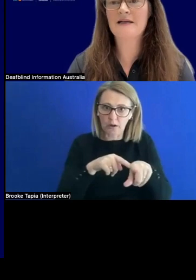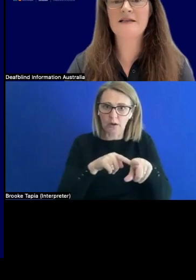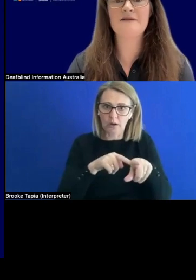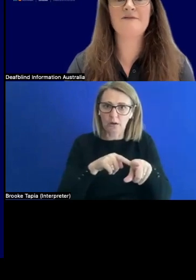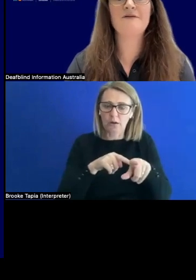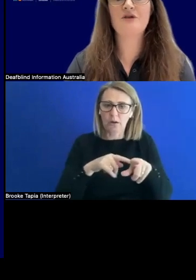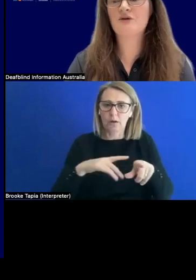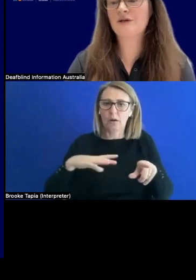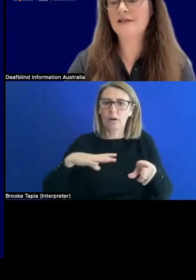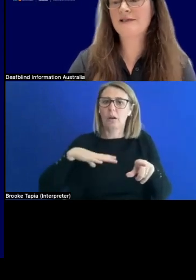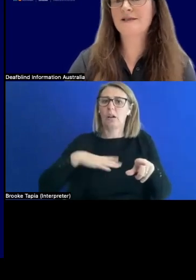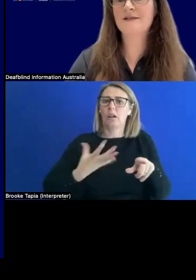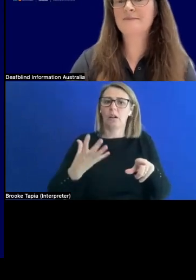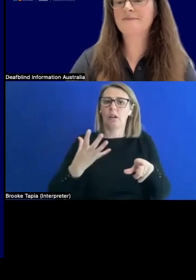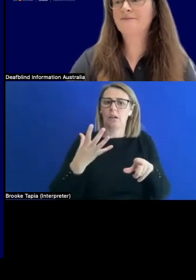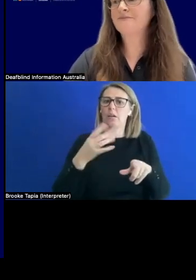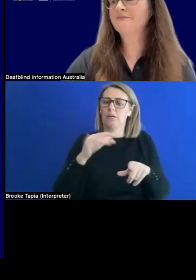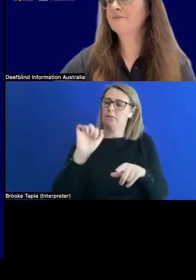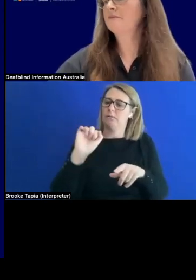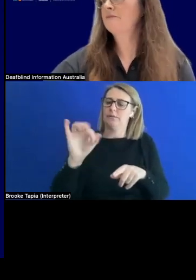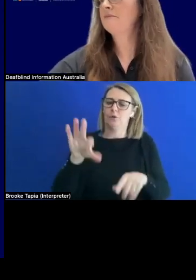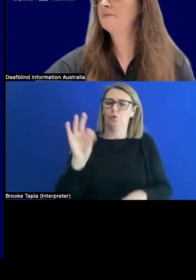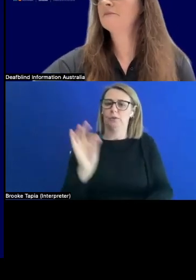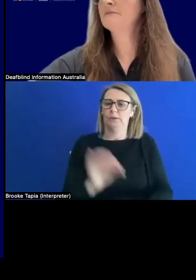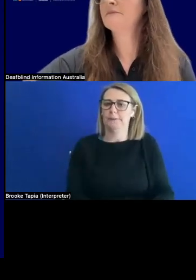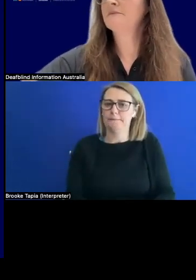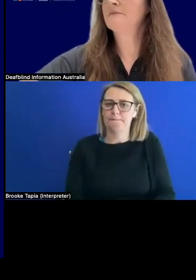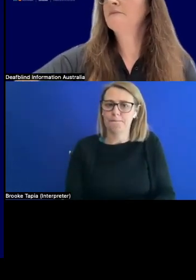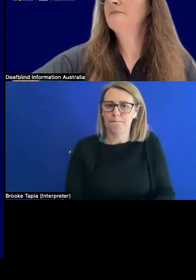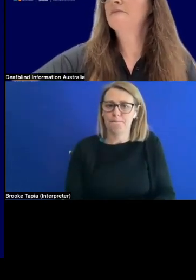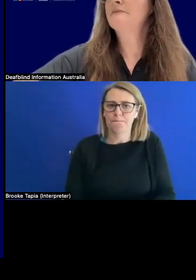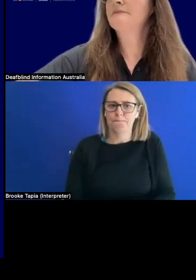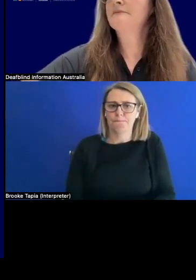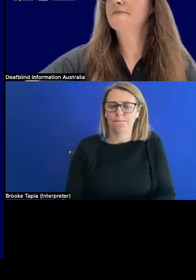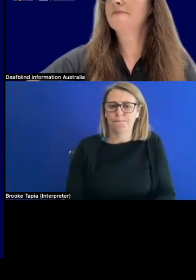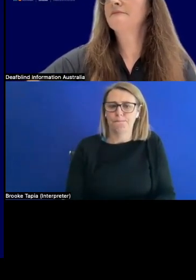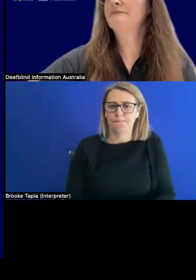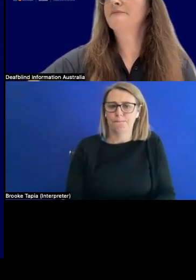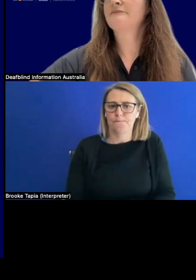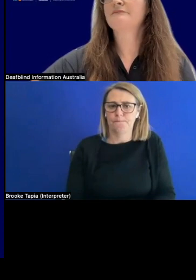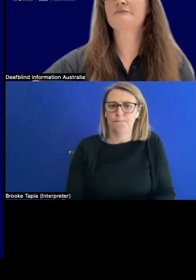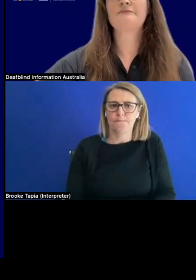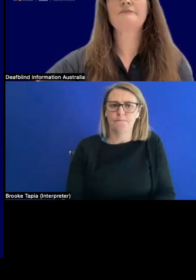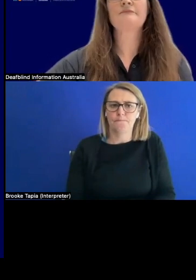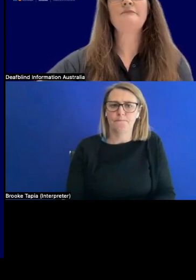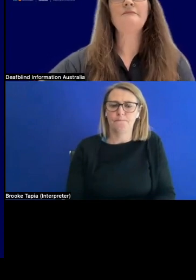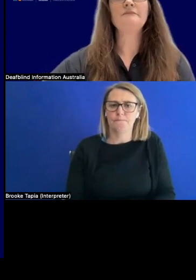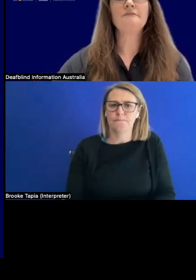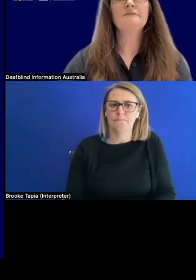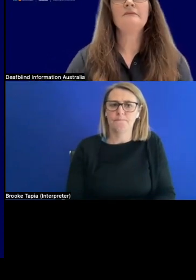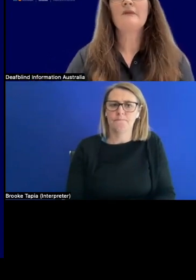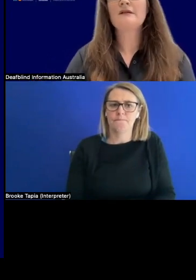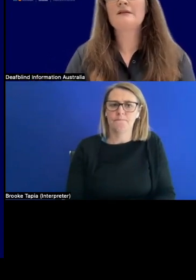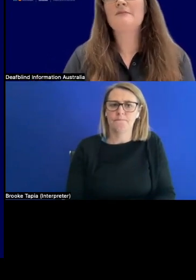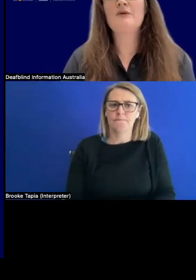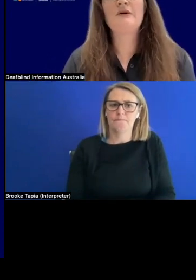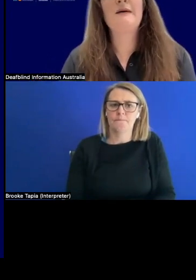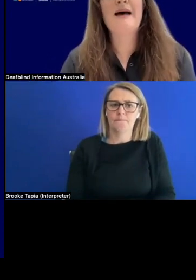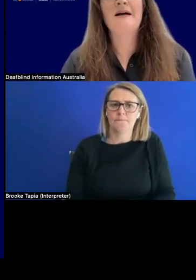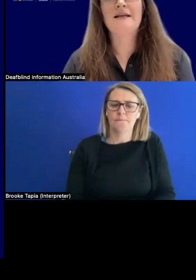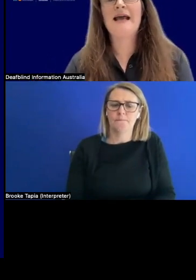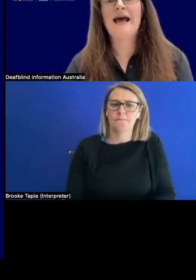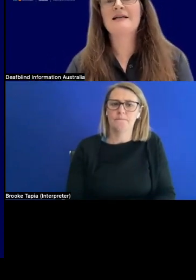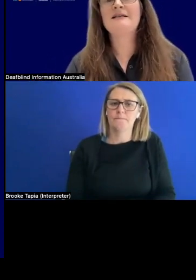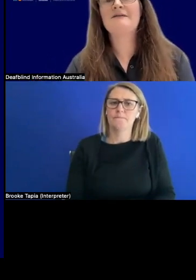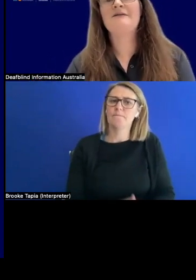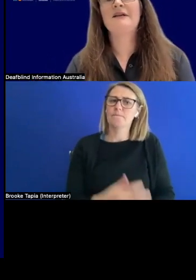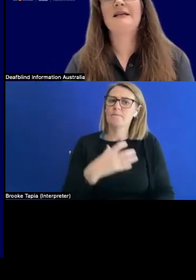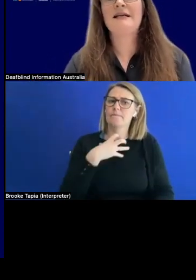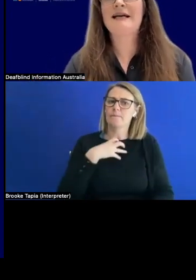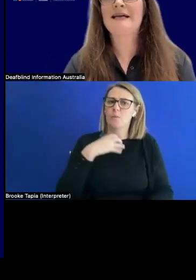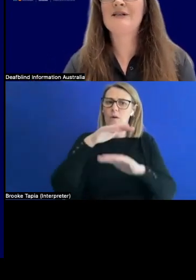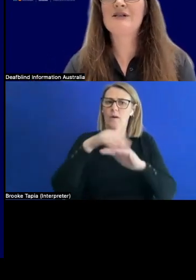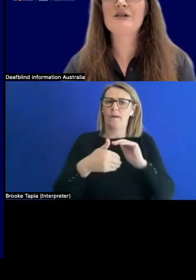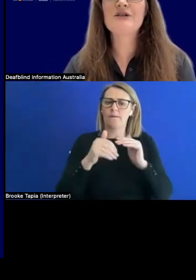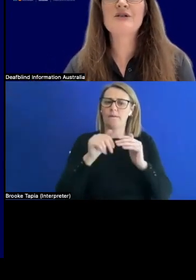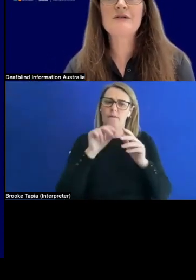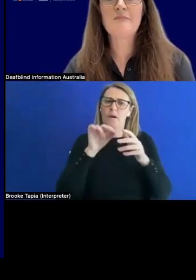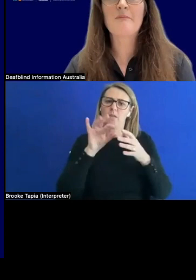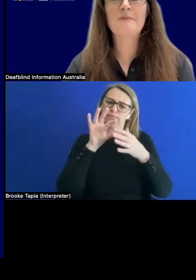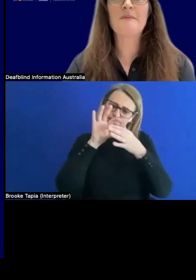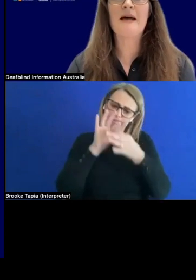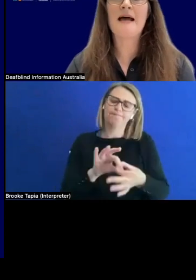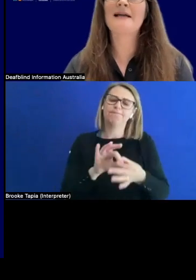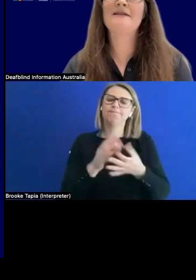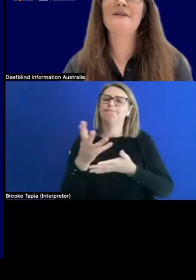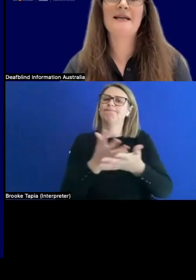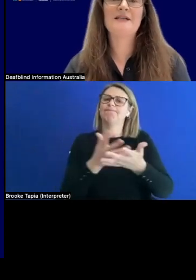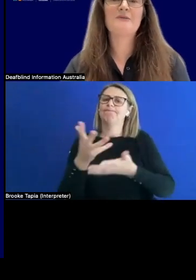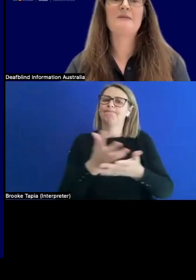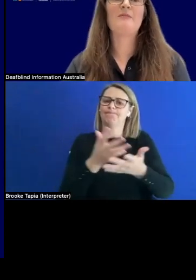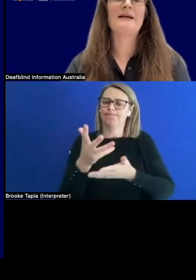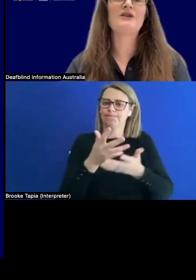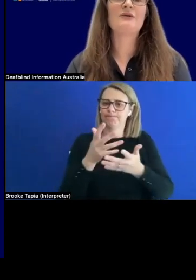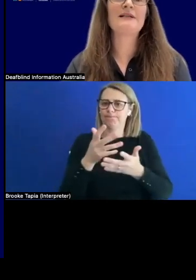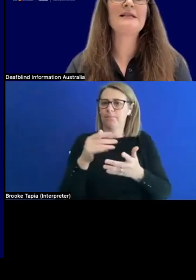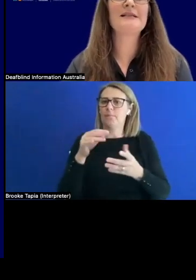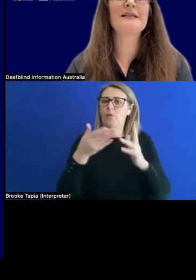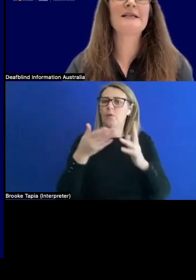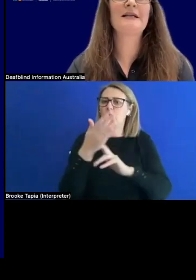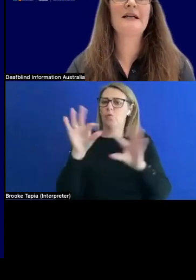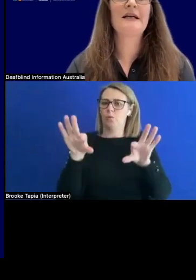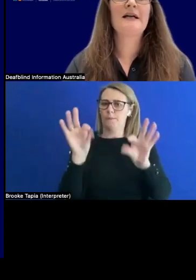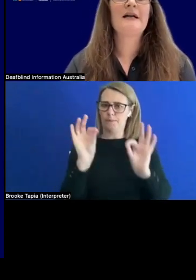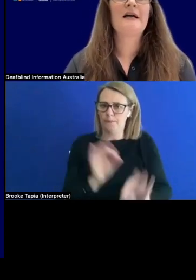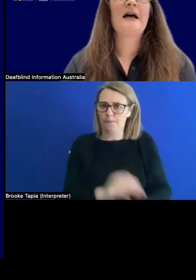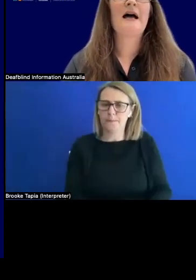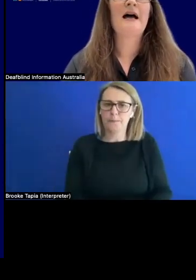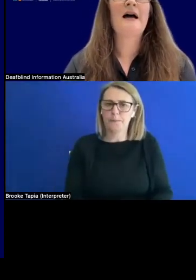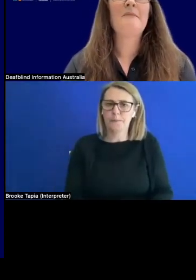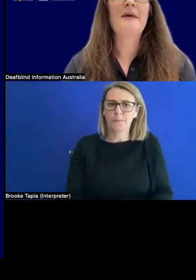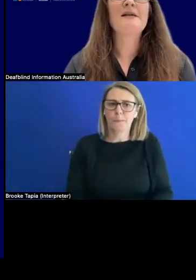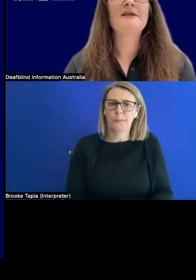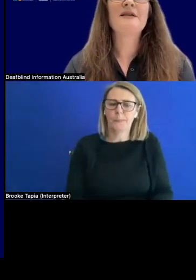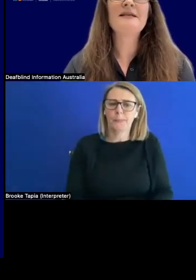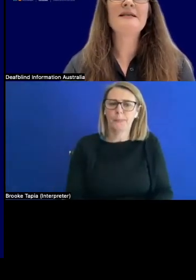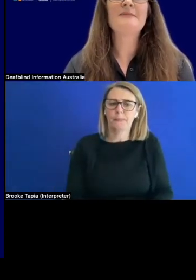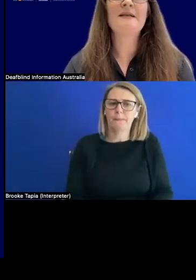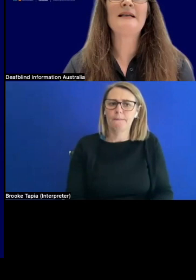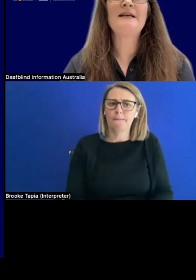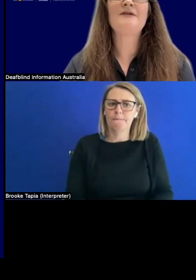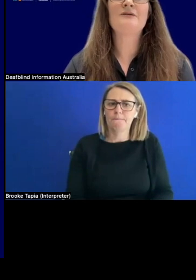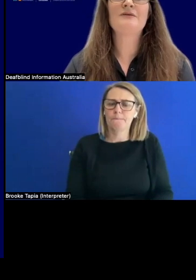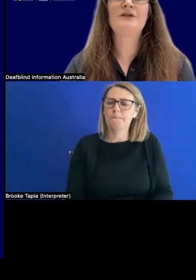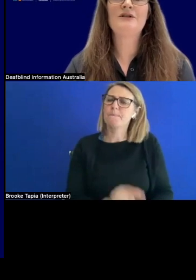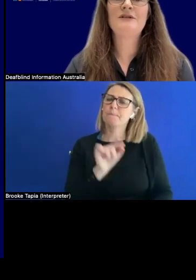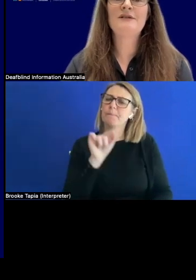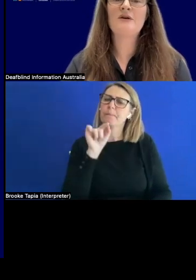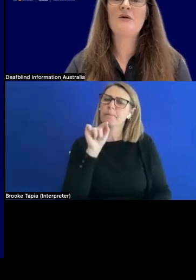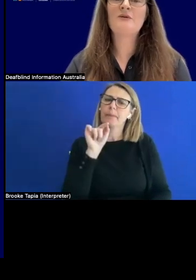active choice. So more about an active engagement by choice. So this is believed to reduce or